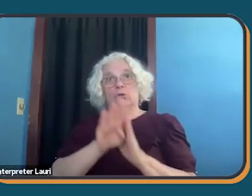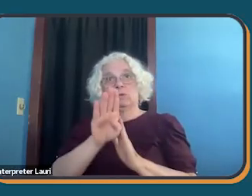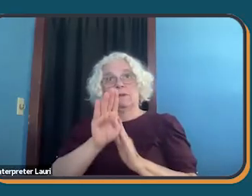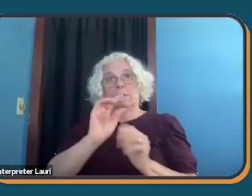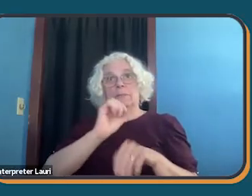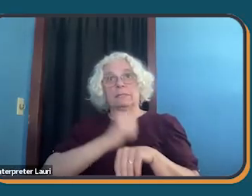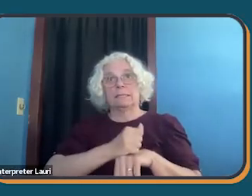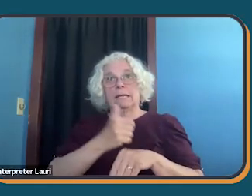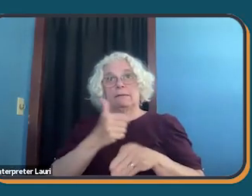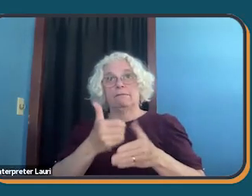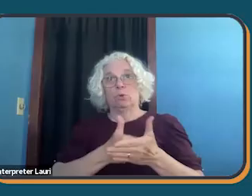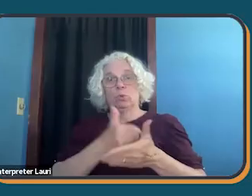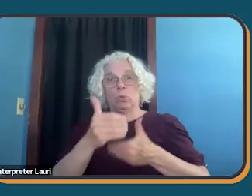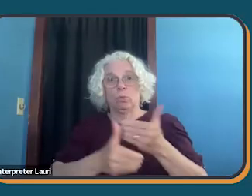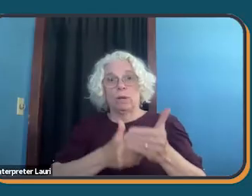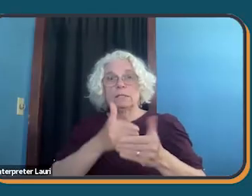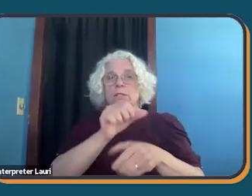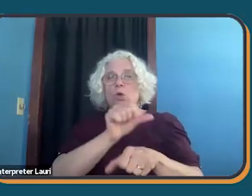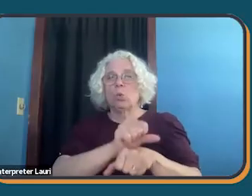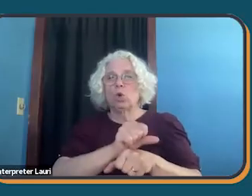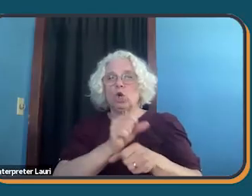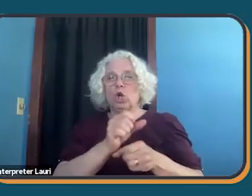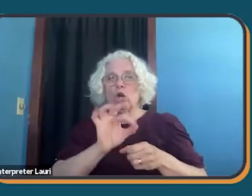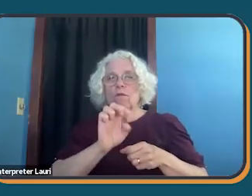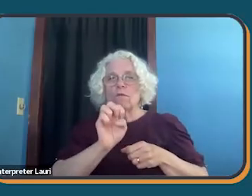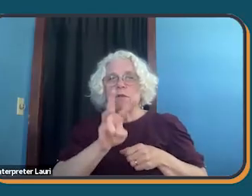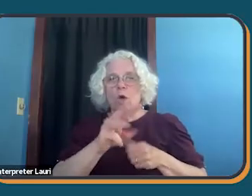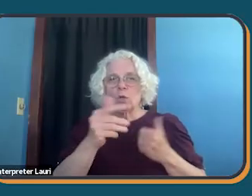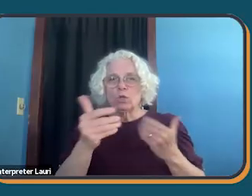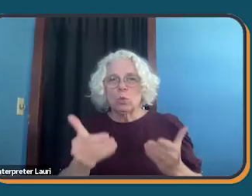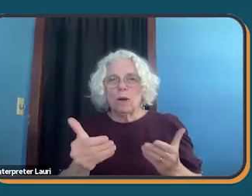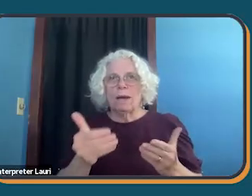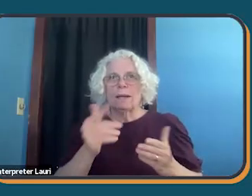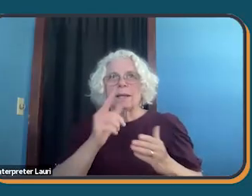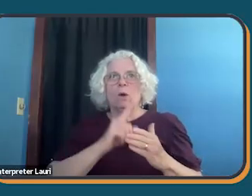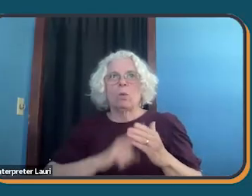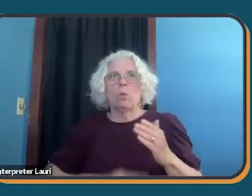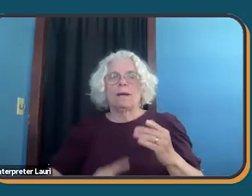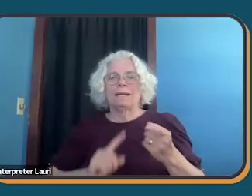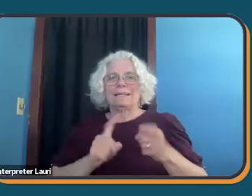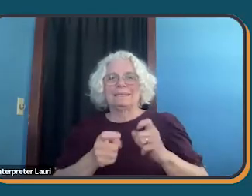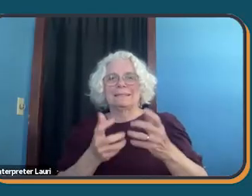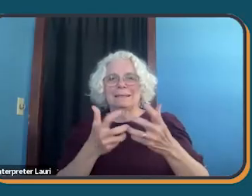You'll establish new processes, you'll map out your workflows, you'll develop your procedures for accommodations